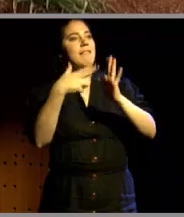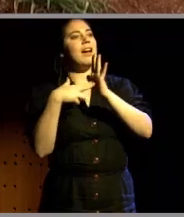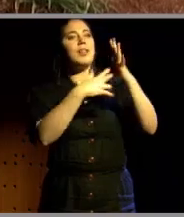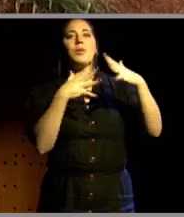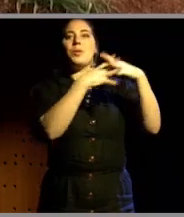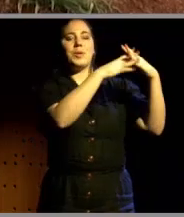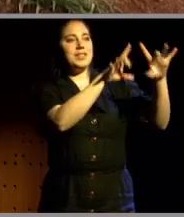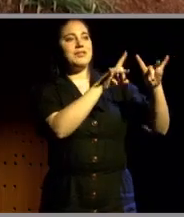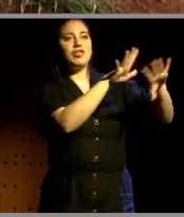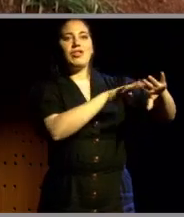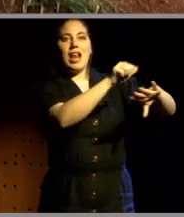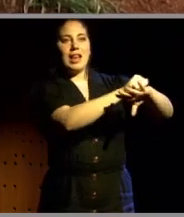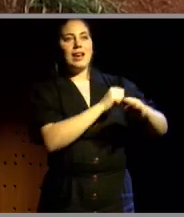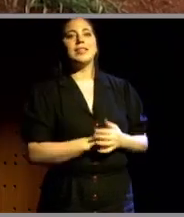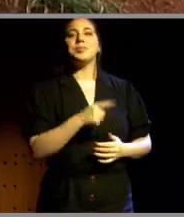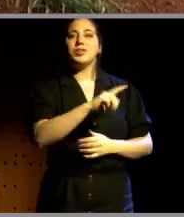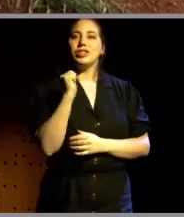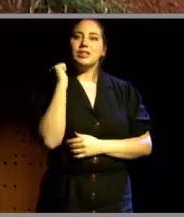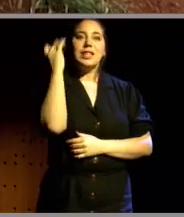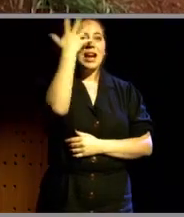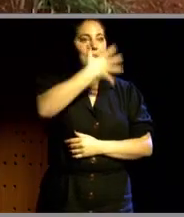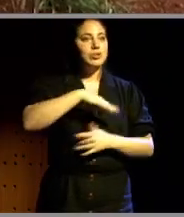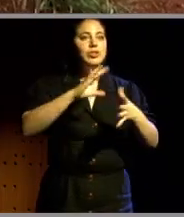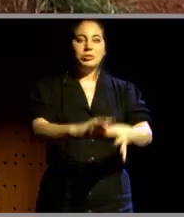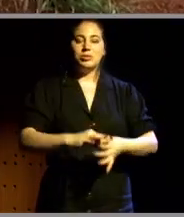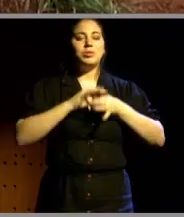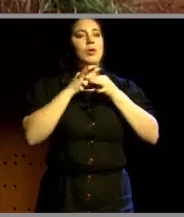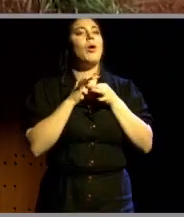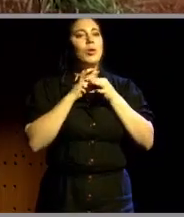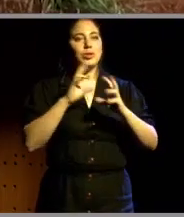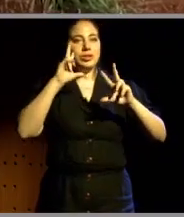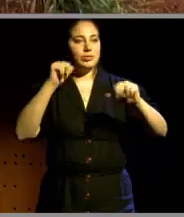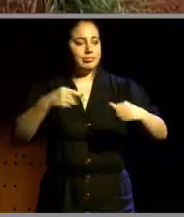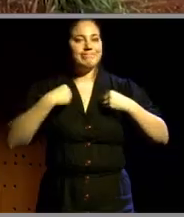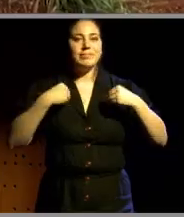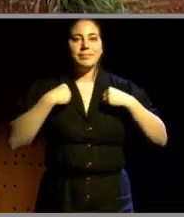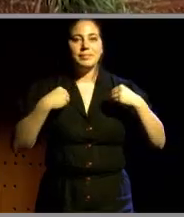Ernabella Arts is an Aboriginal-owned and run corporation which promotes and supports ethical practice in